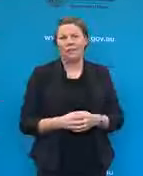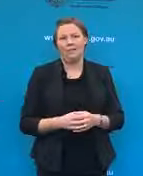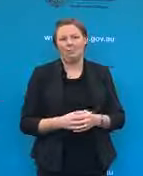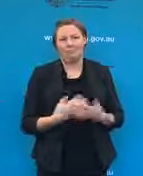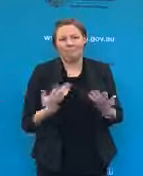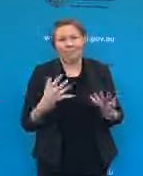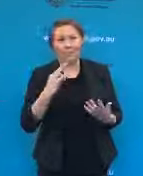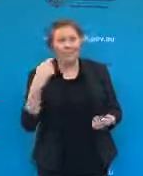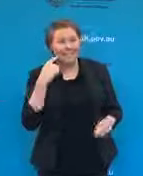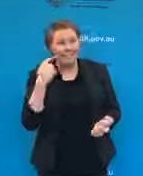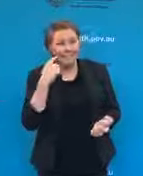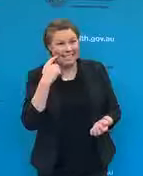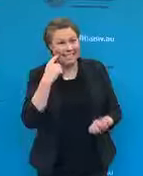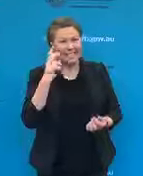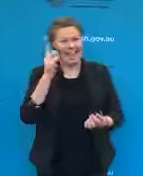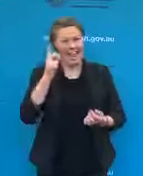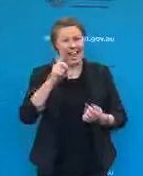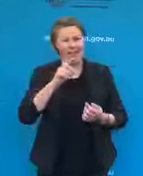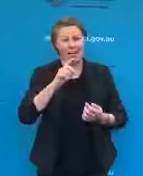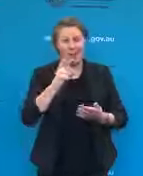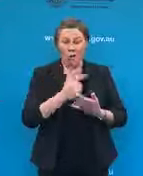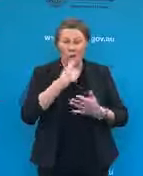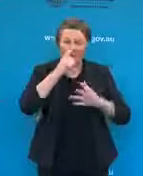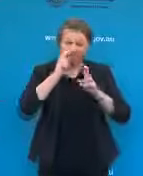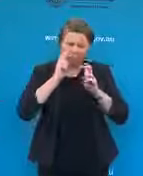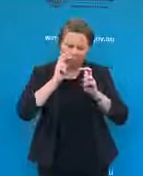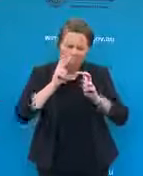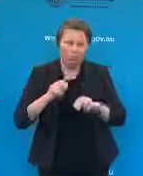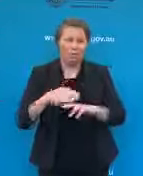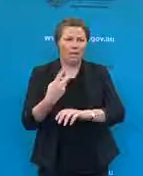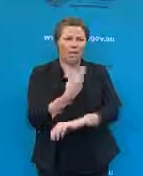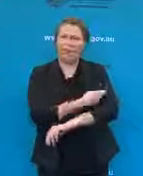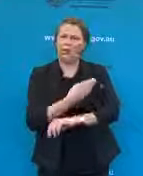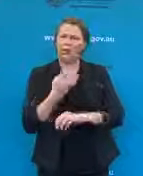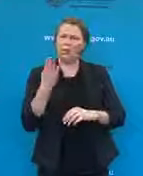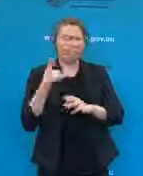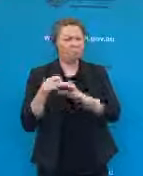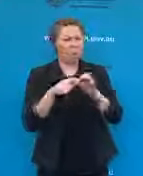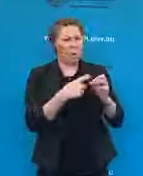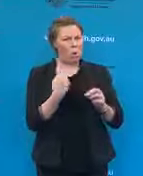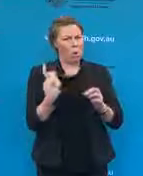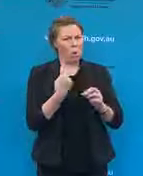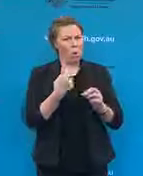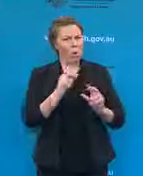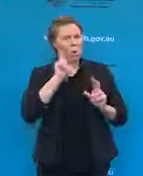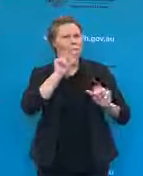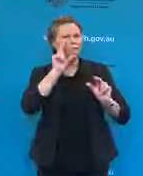on vaccines at the moment. Reporter: Who's leading the work in term of the manufacturing? So, the Commonwealth Department